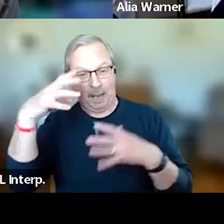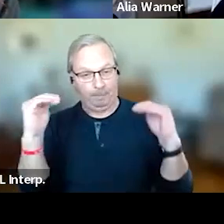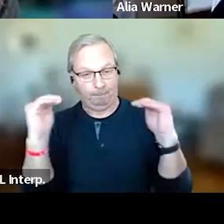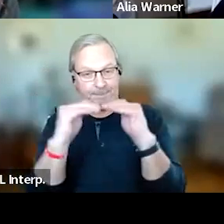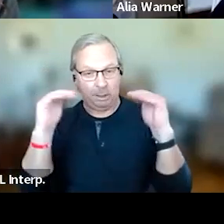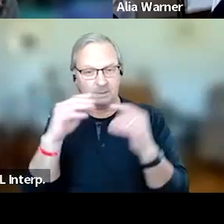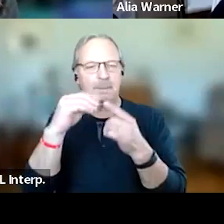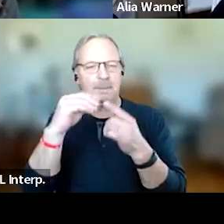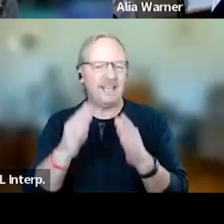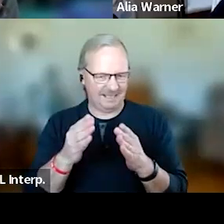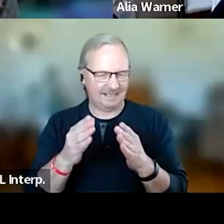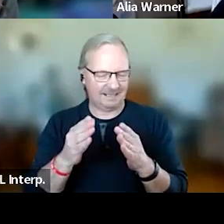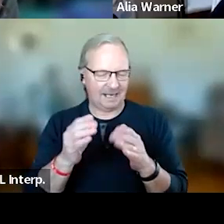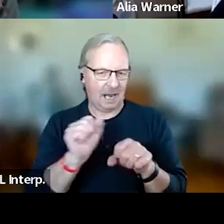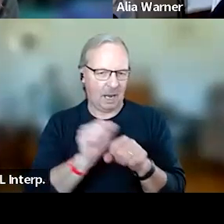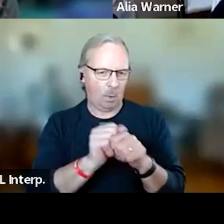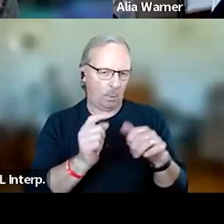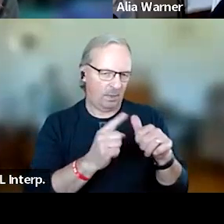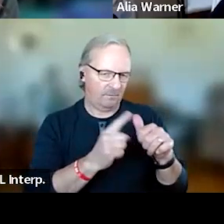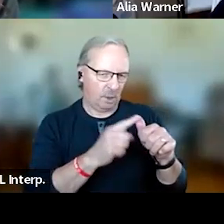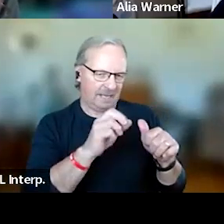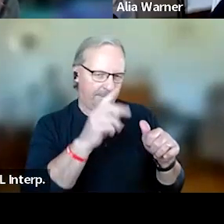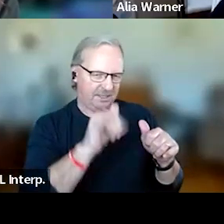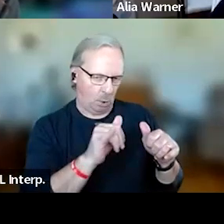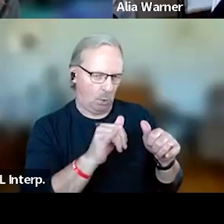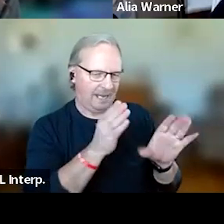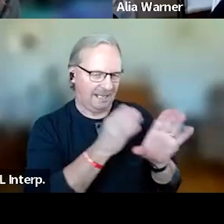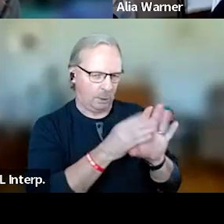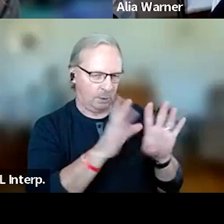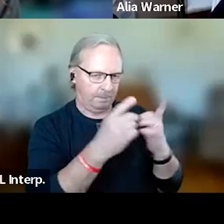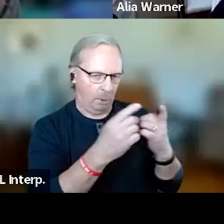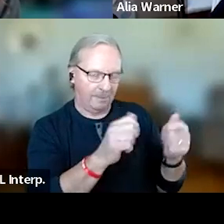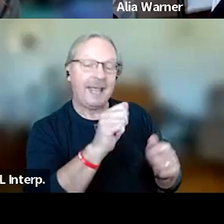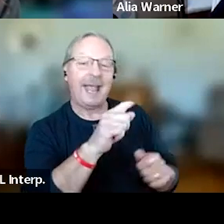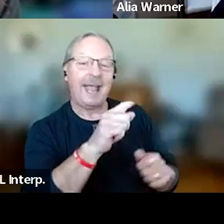I work with the first episode psychosis department at the Andrew Center here in East Texas.